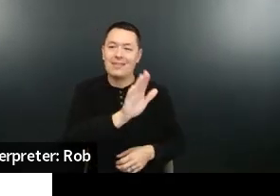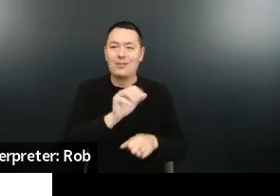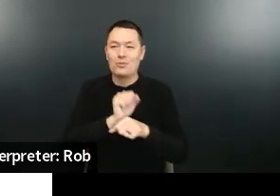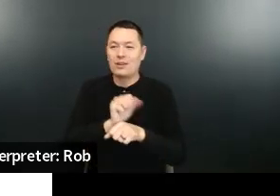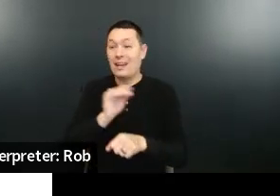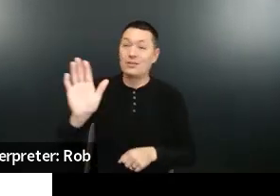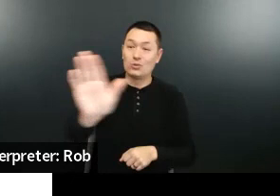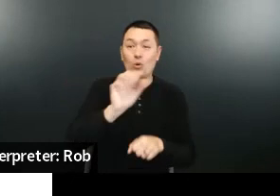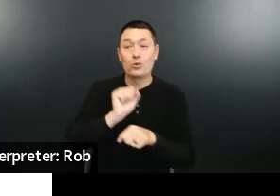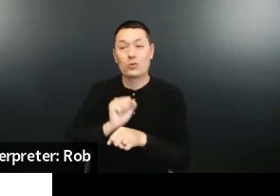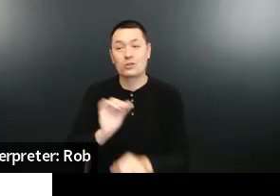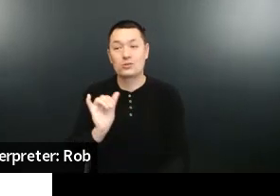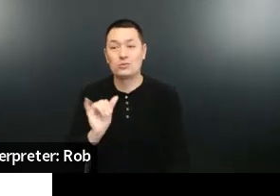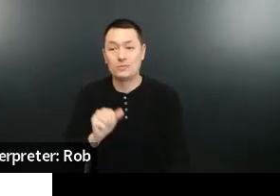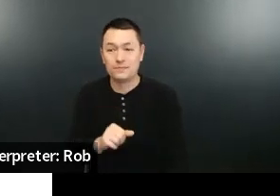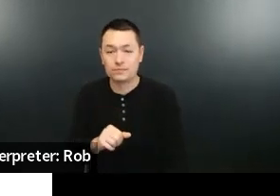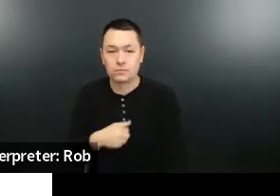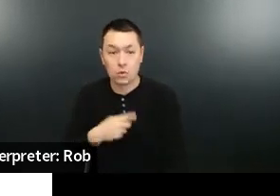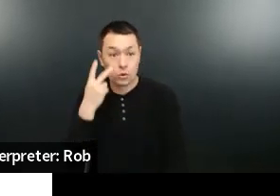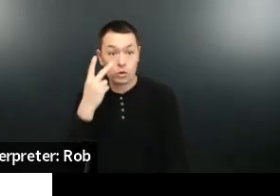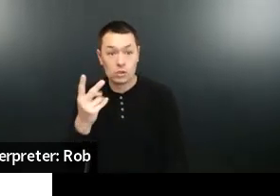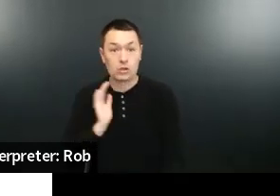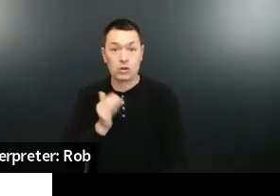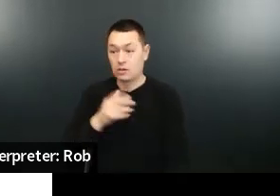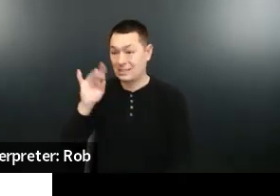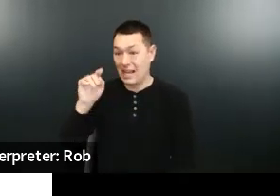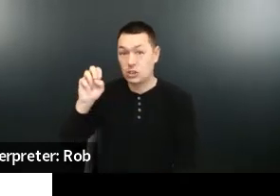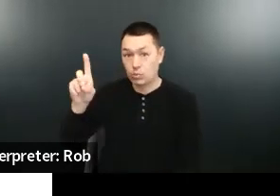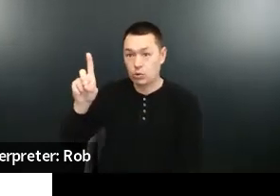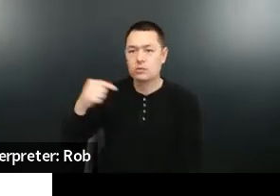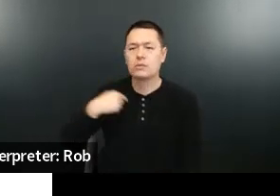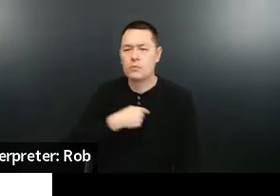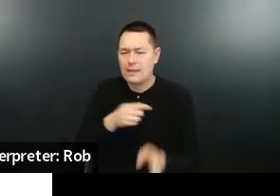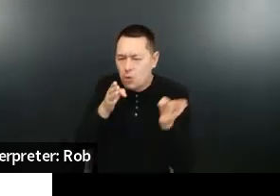So as you look at our dashboards, we've organized them around these strategic goals.